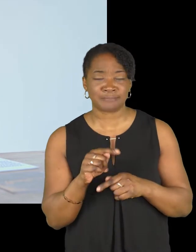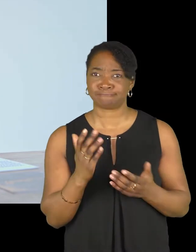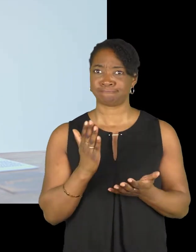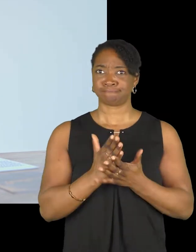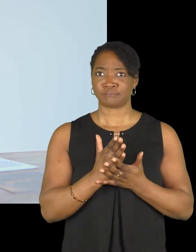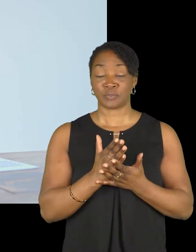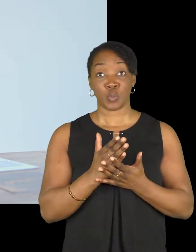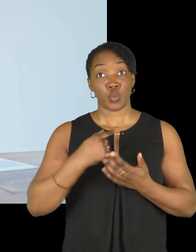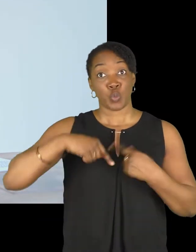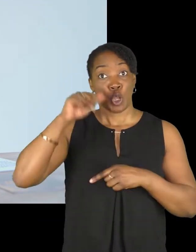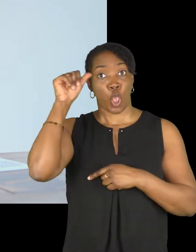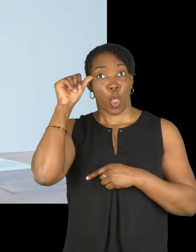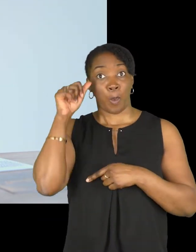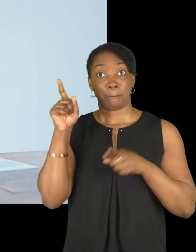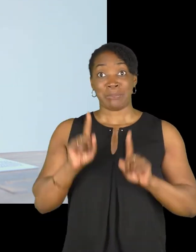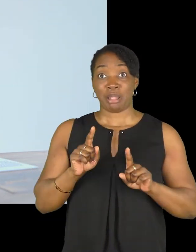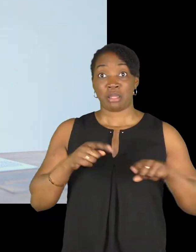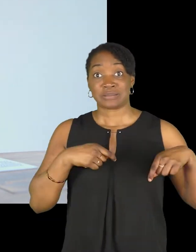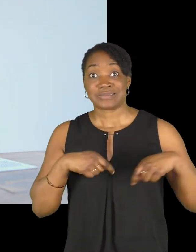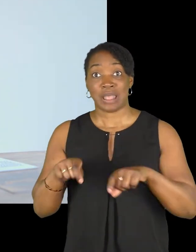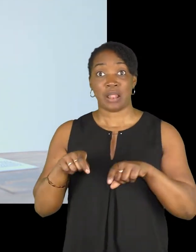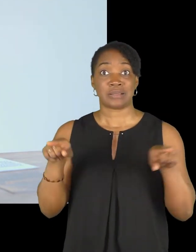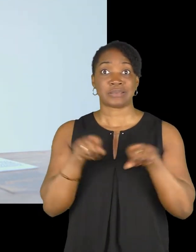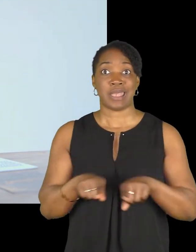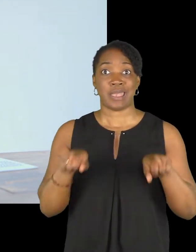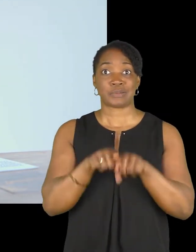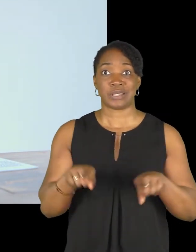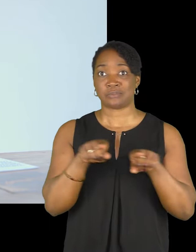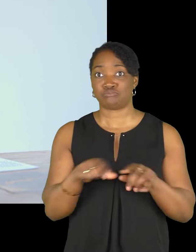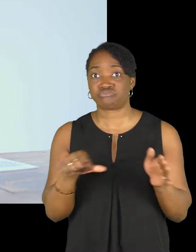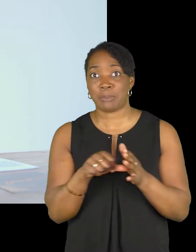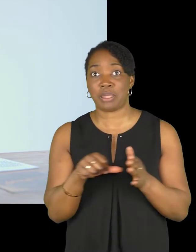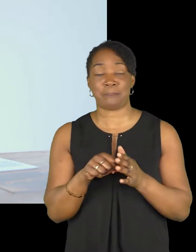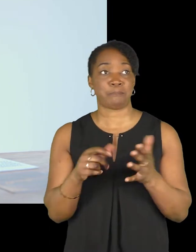which is a really realistic fact, is that people are still experiencing the same issues.